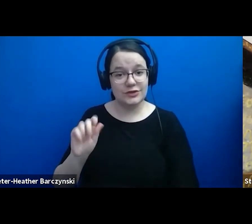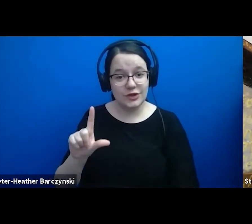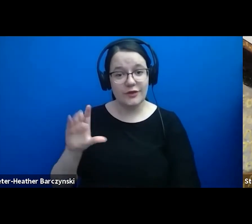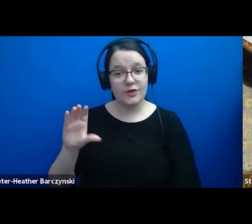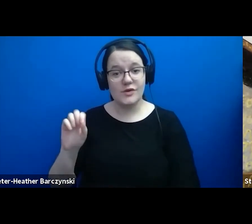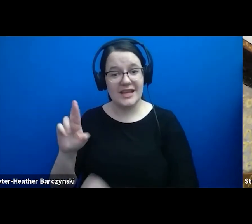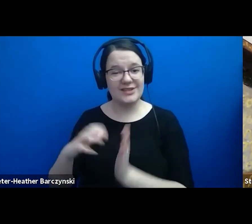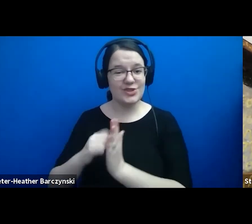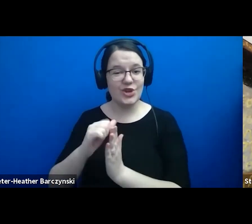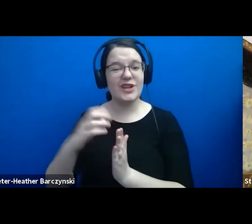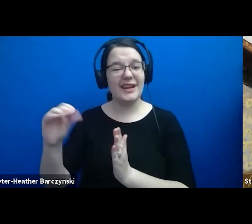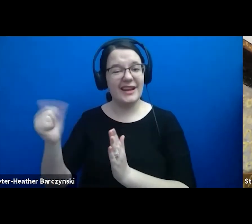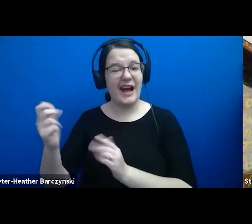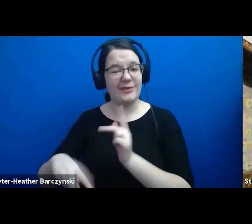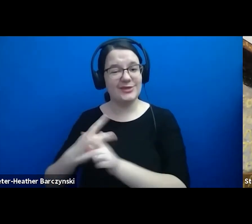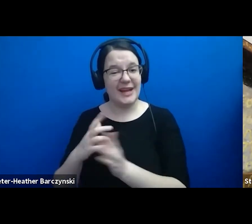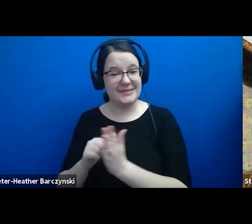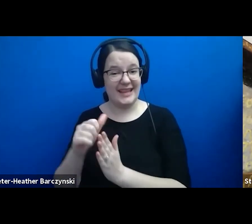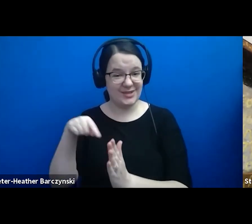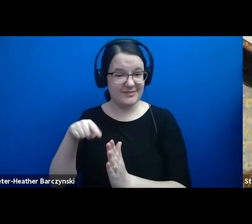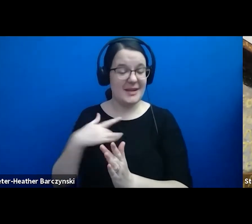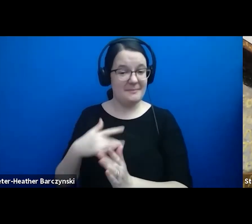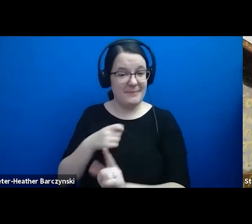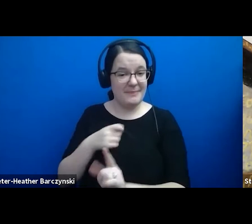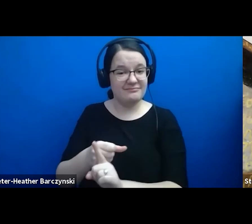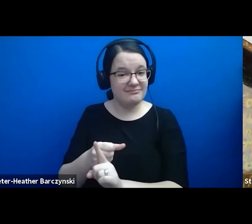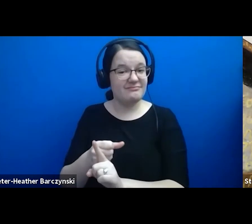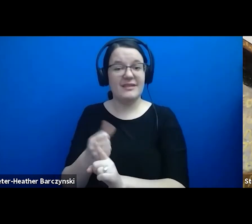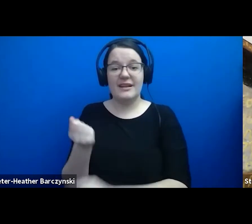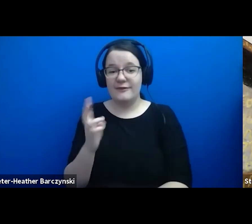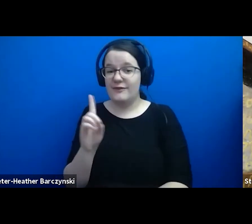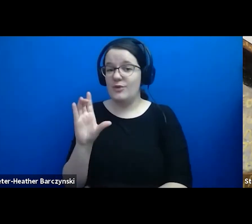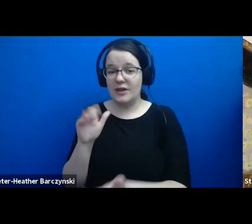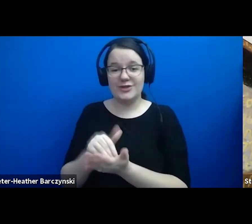affect hundreds of thousands of people globally on an annual basis it has been transformational